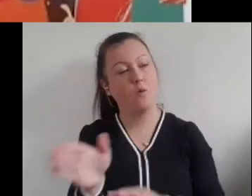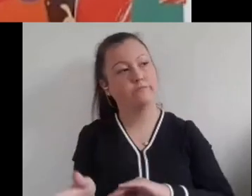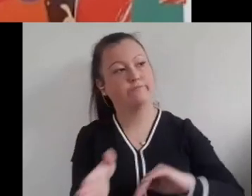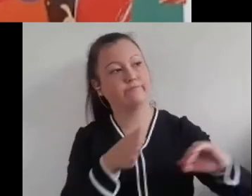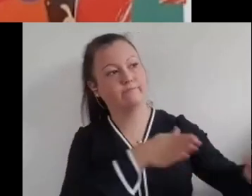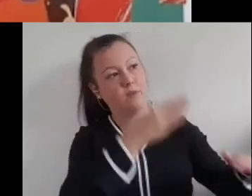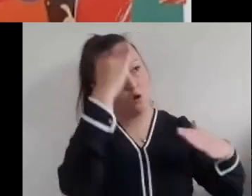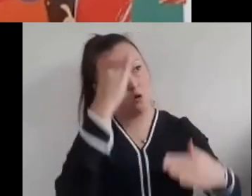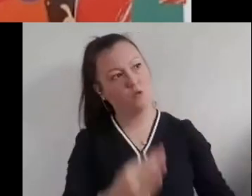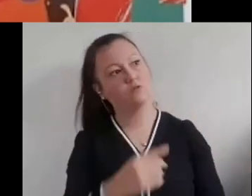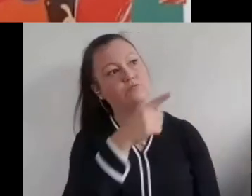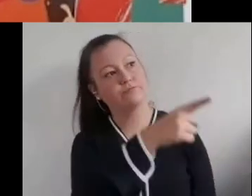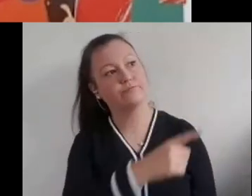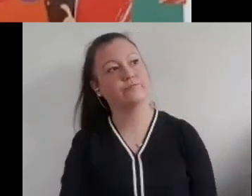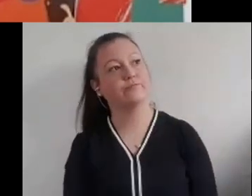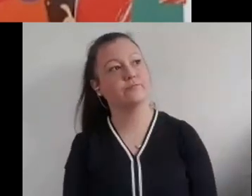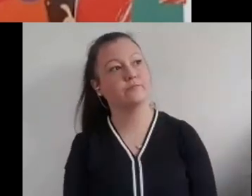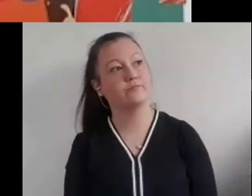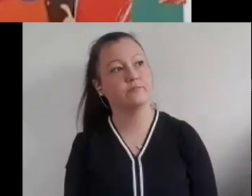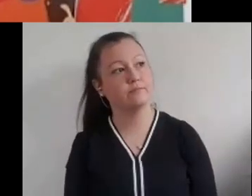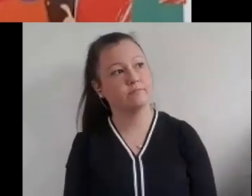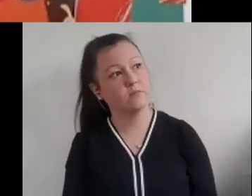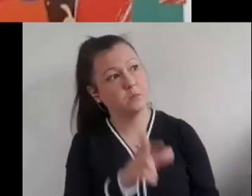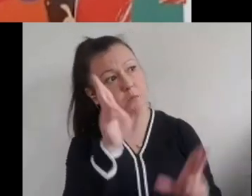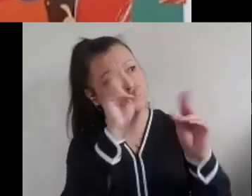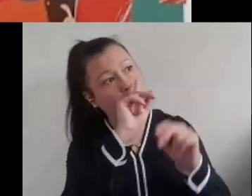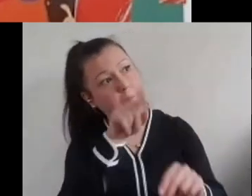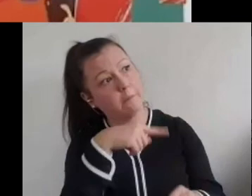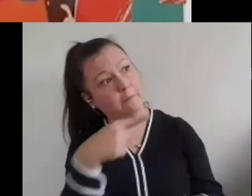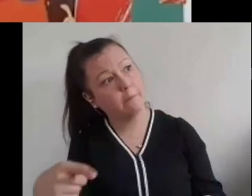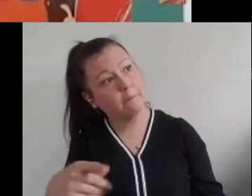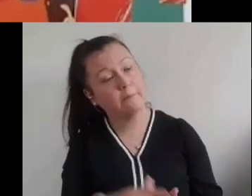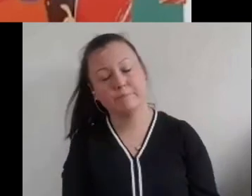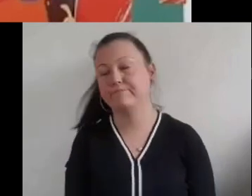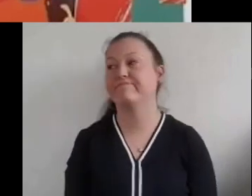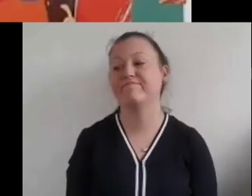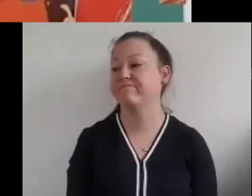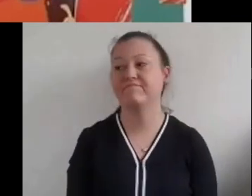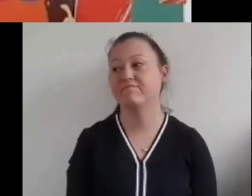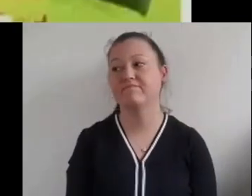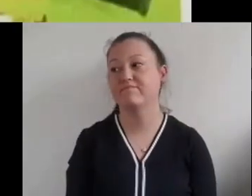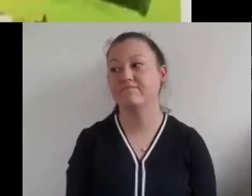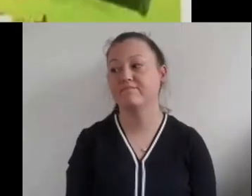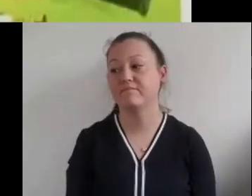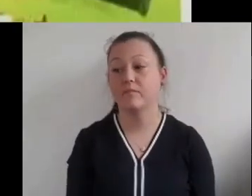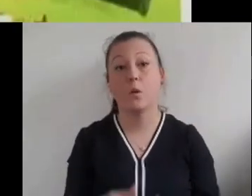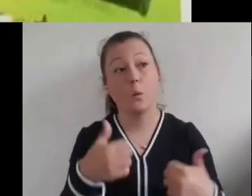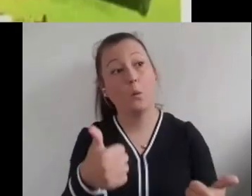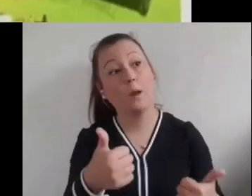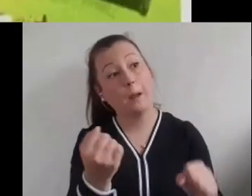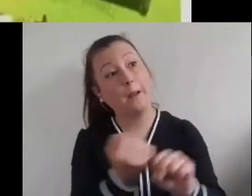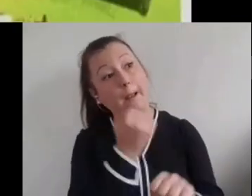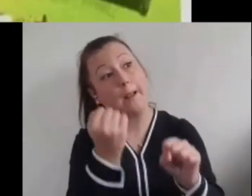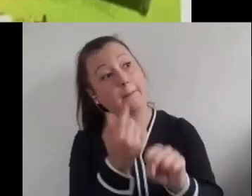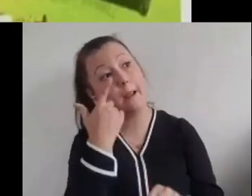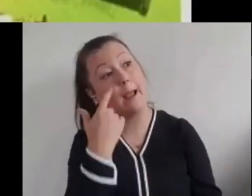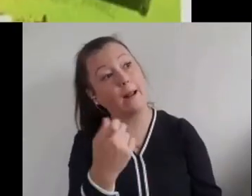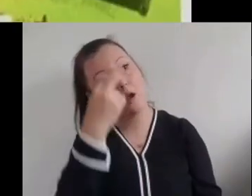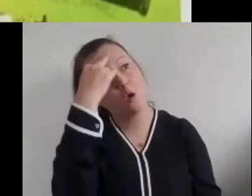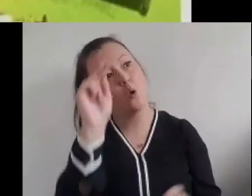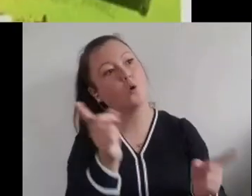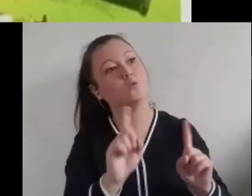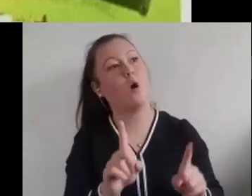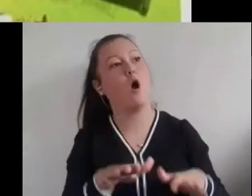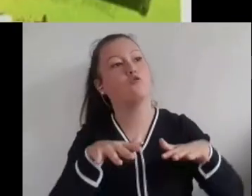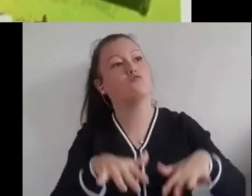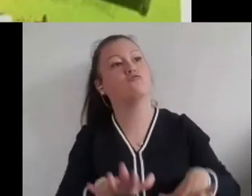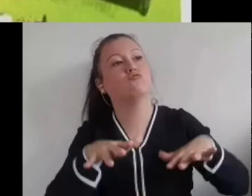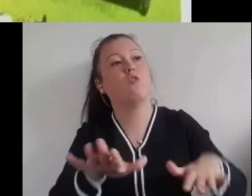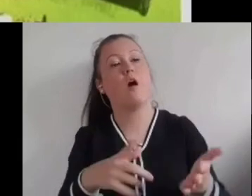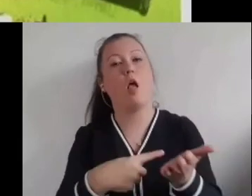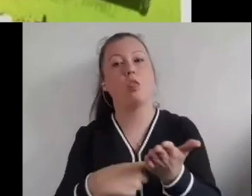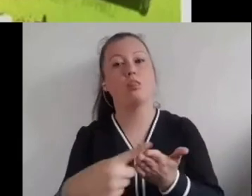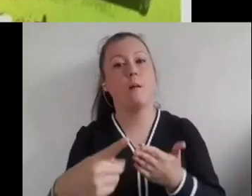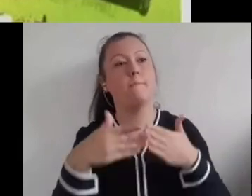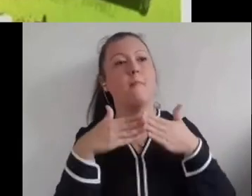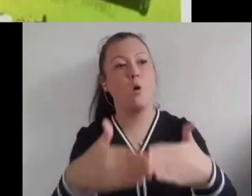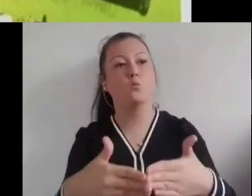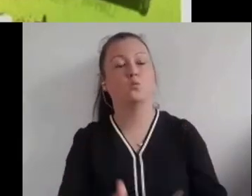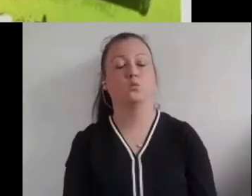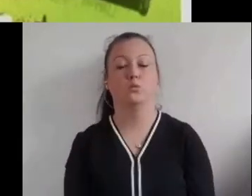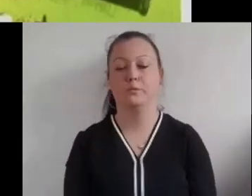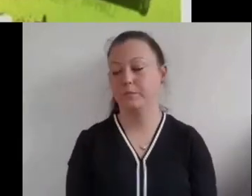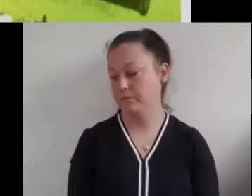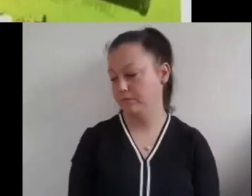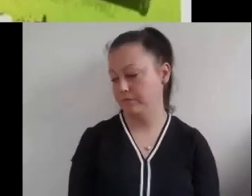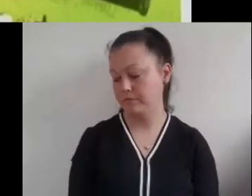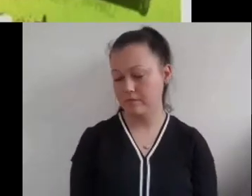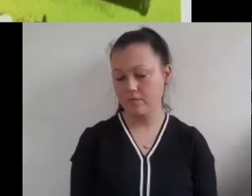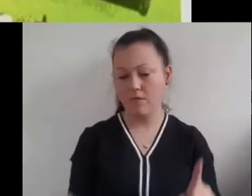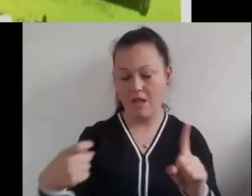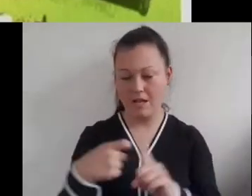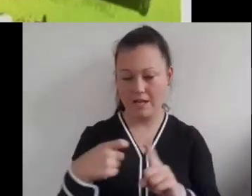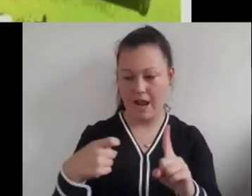Let's play a game to relax called rock the boat. Kate and her dad both slow down on their backs and put a little paper boat on their tummy.